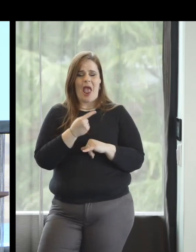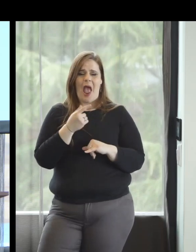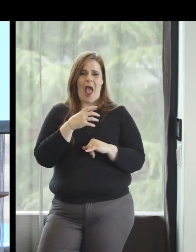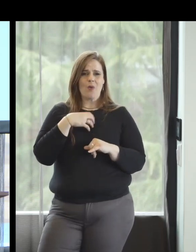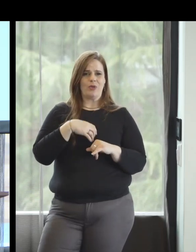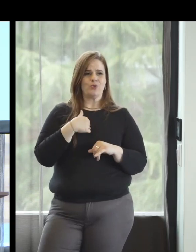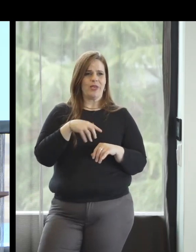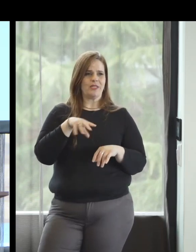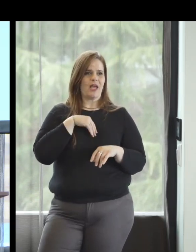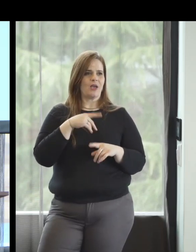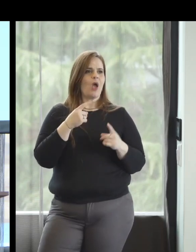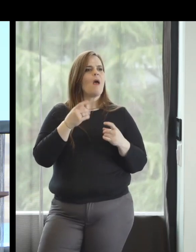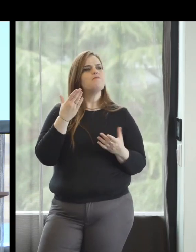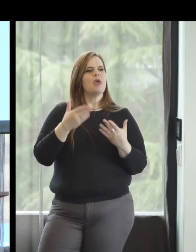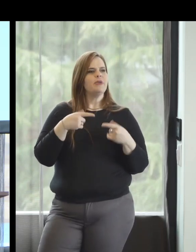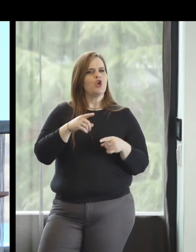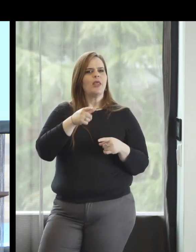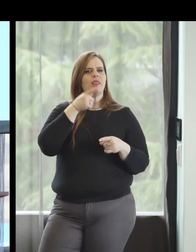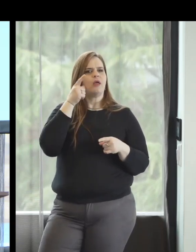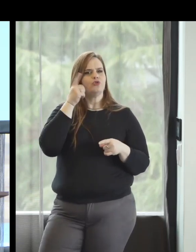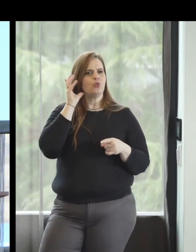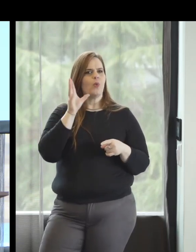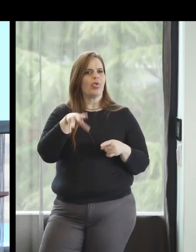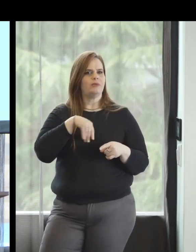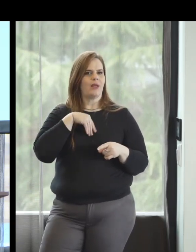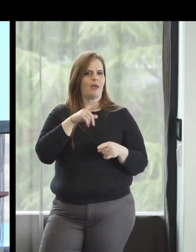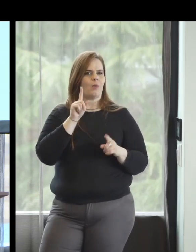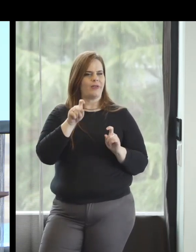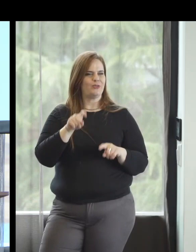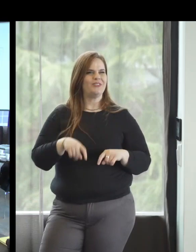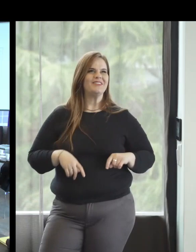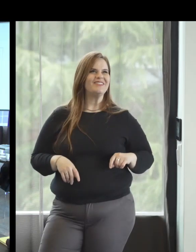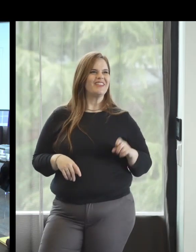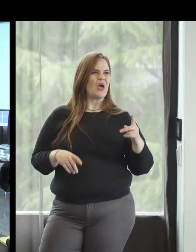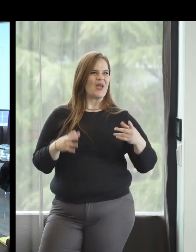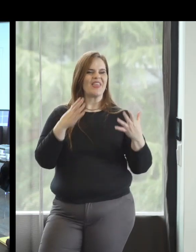question maybe we'll take questions over lunch. Thanks so much.